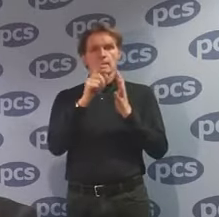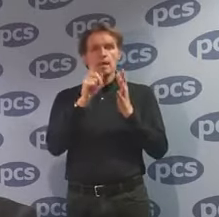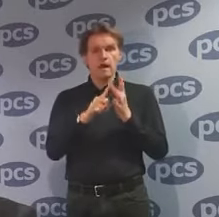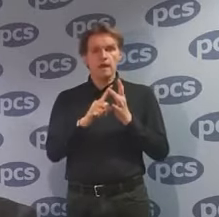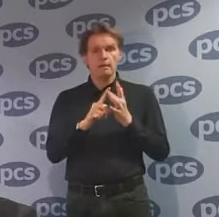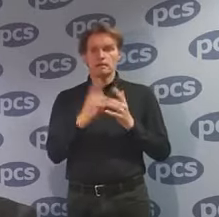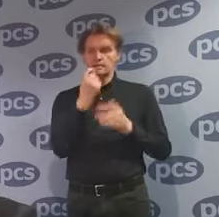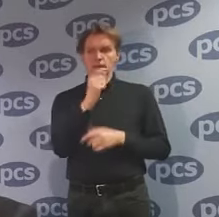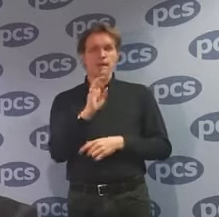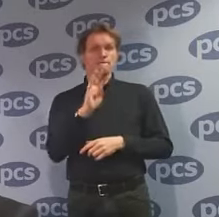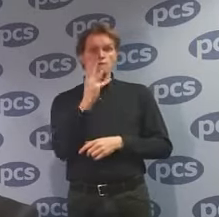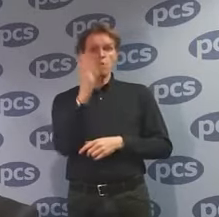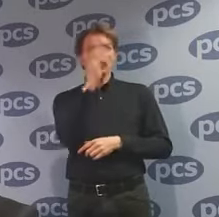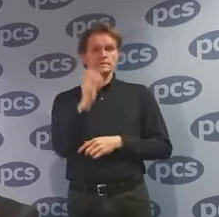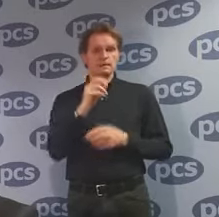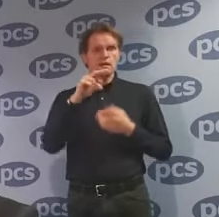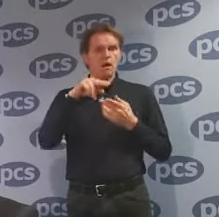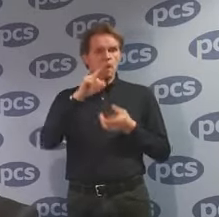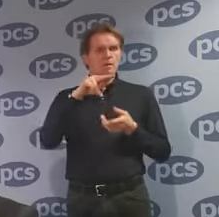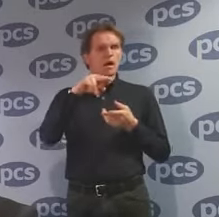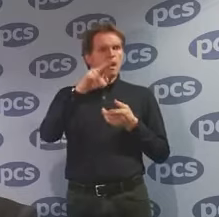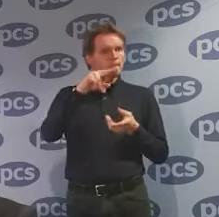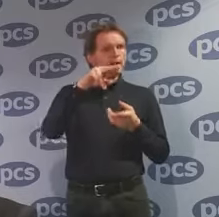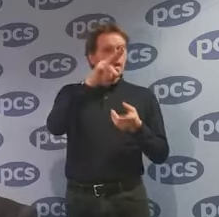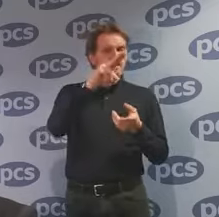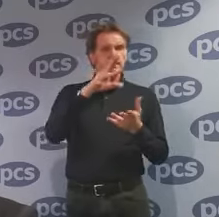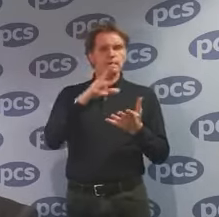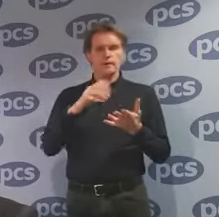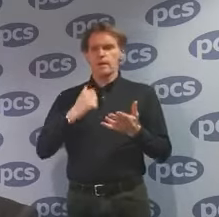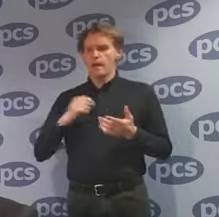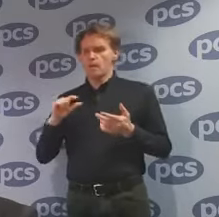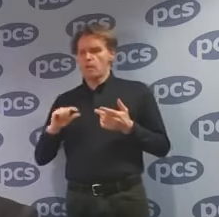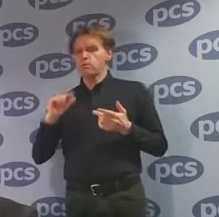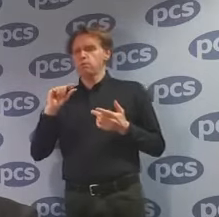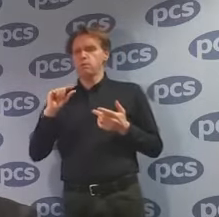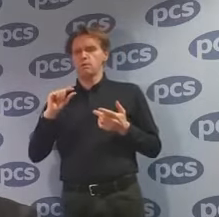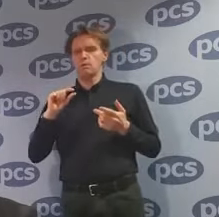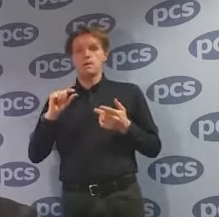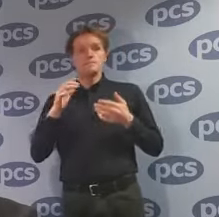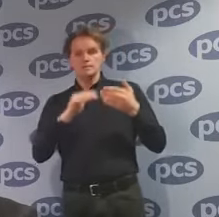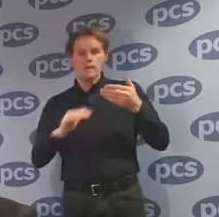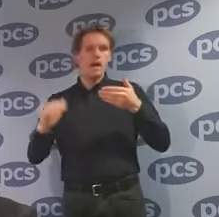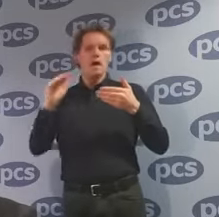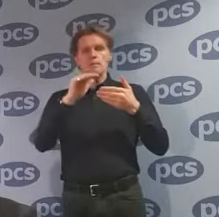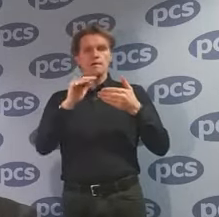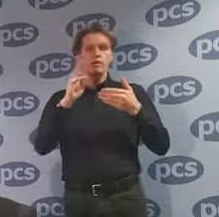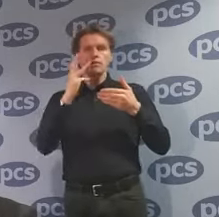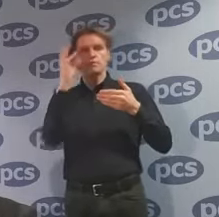and so unless we get pay raises there are above 3% or 4% arguably it